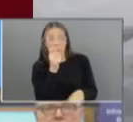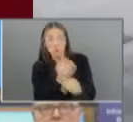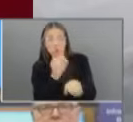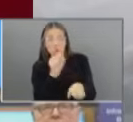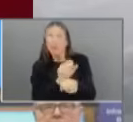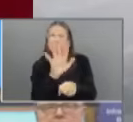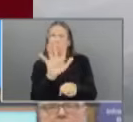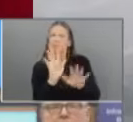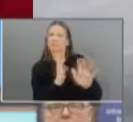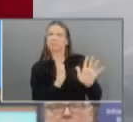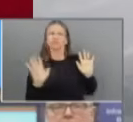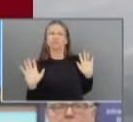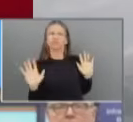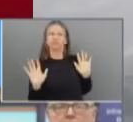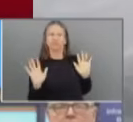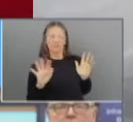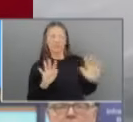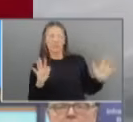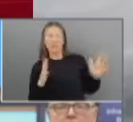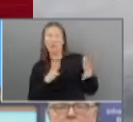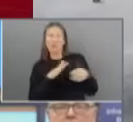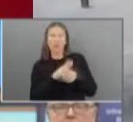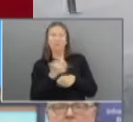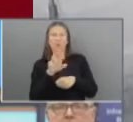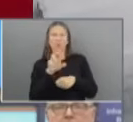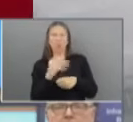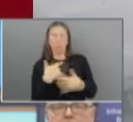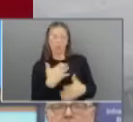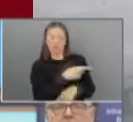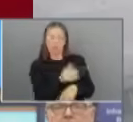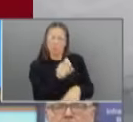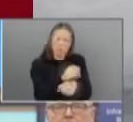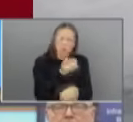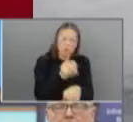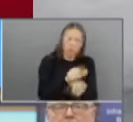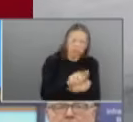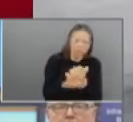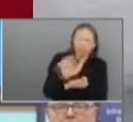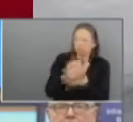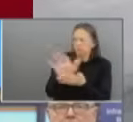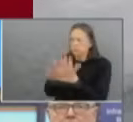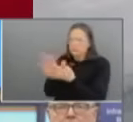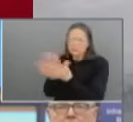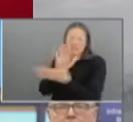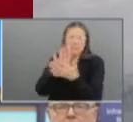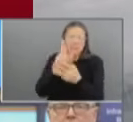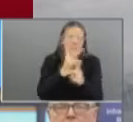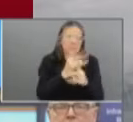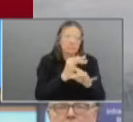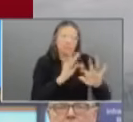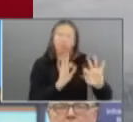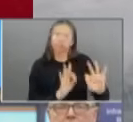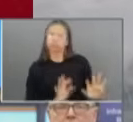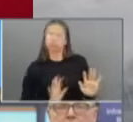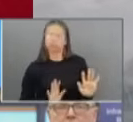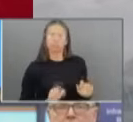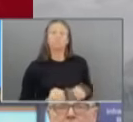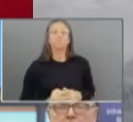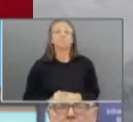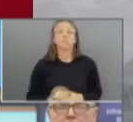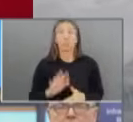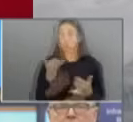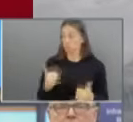SO MAKE SURE IF YOU’RE OUT THERE AND YOU SEE THOSE CREWS THAT YOU GIVE THEM A WIDE BERTH BECAUSE WE WANT THEM ALL WORKING AS FAST AS THEY CAN.